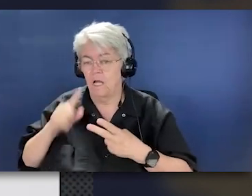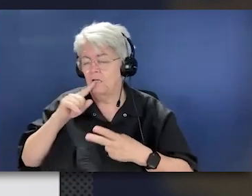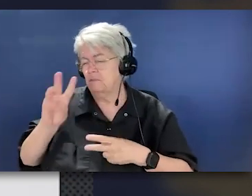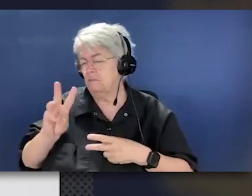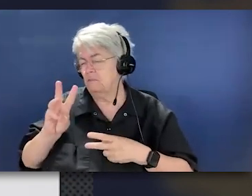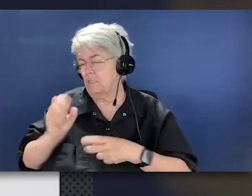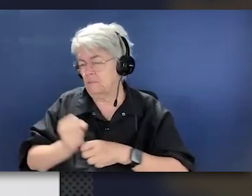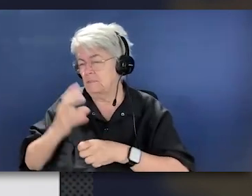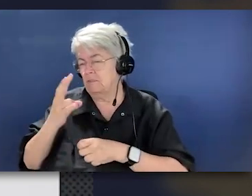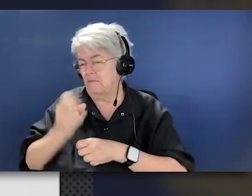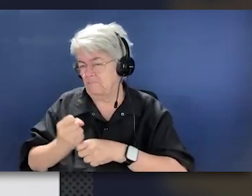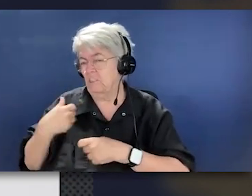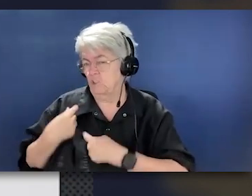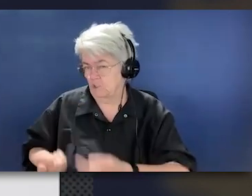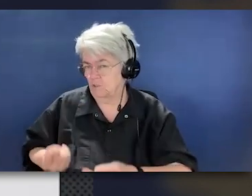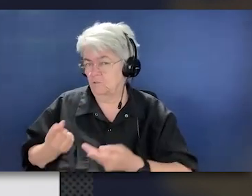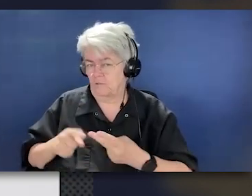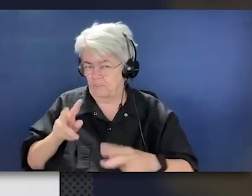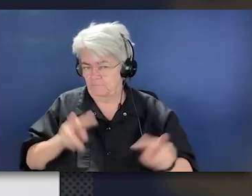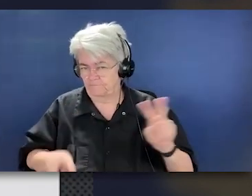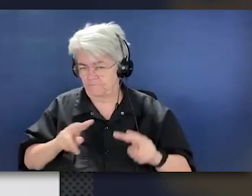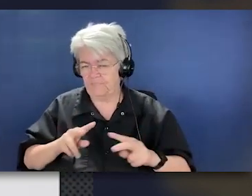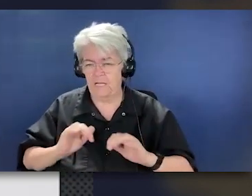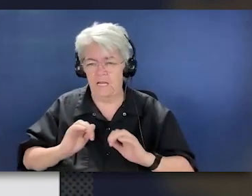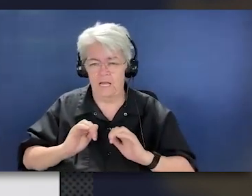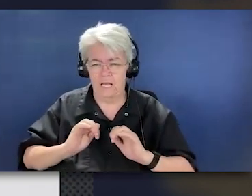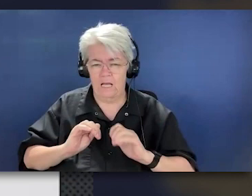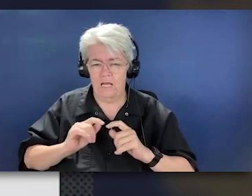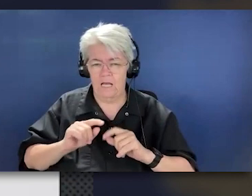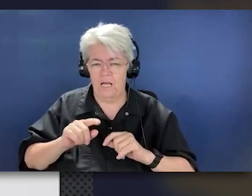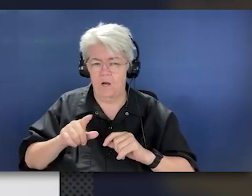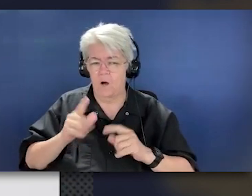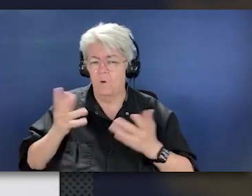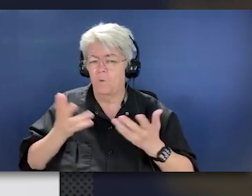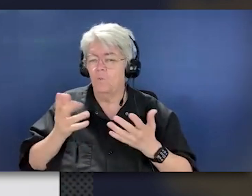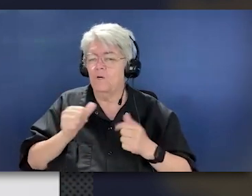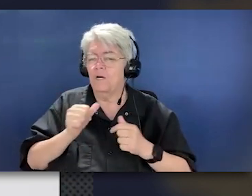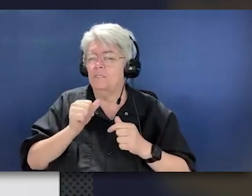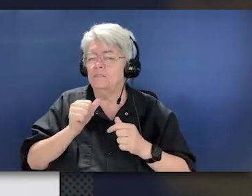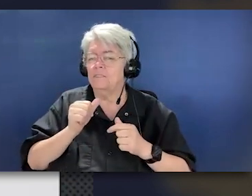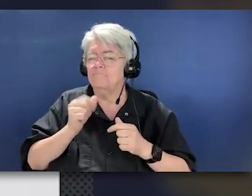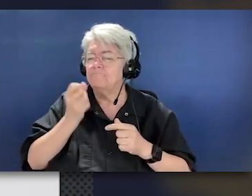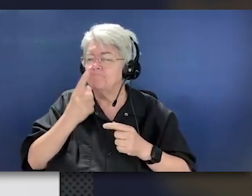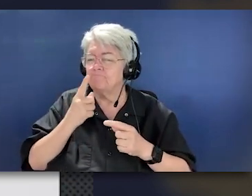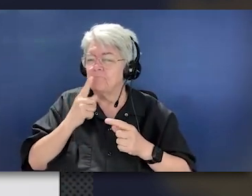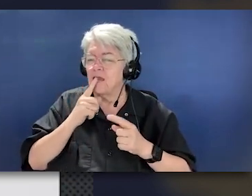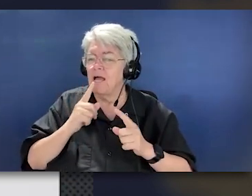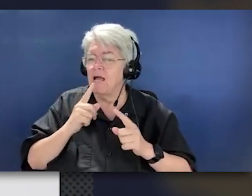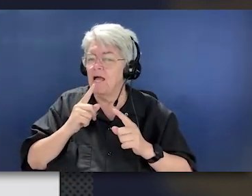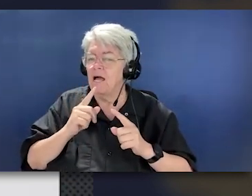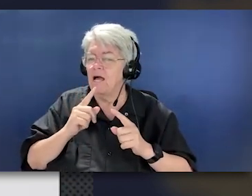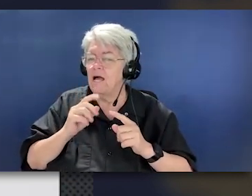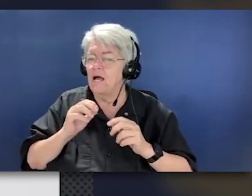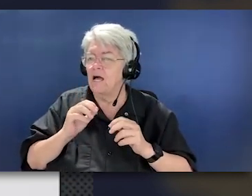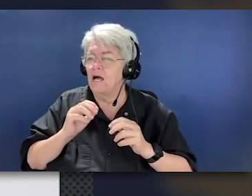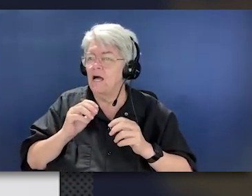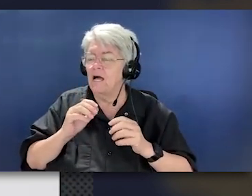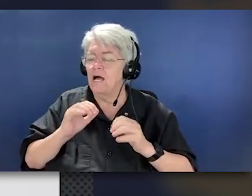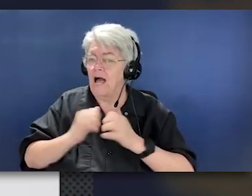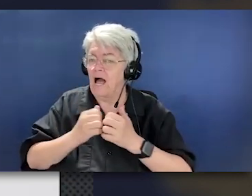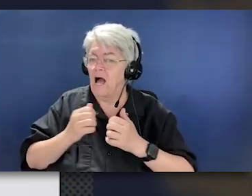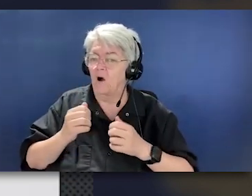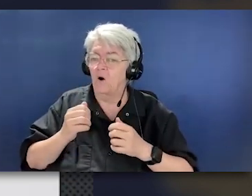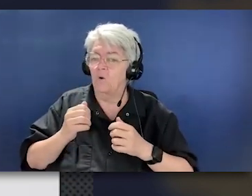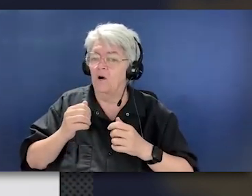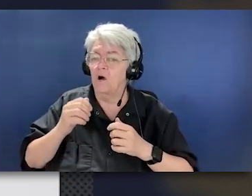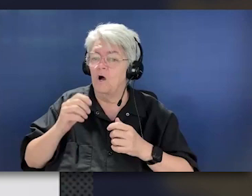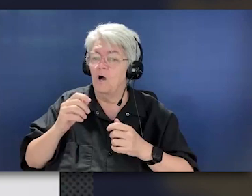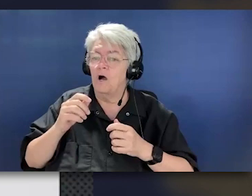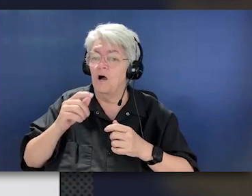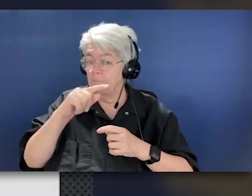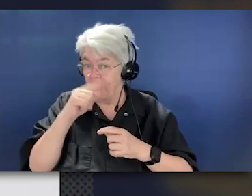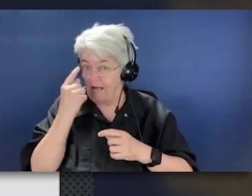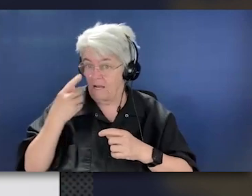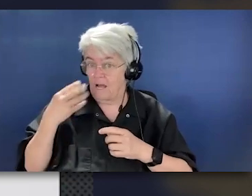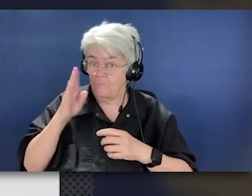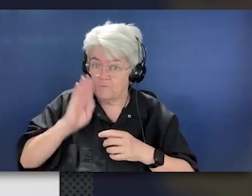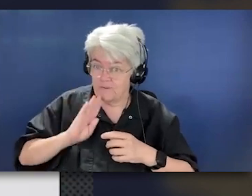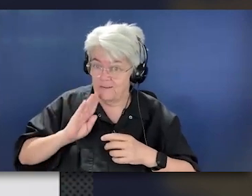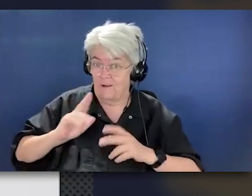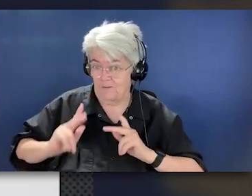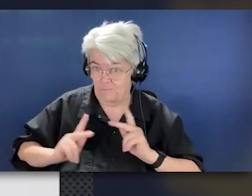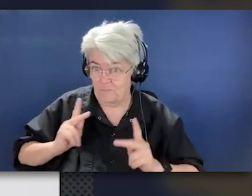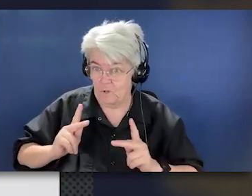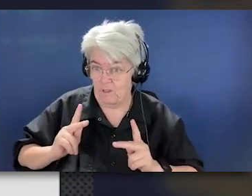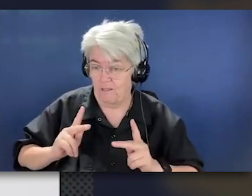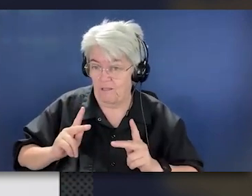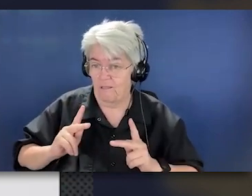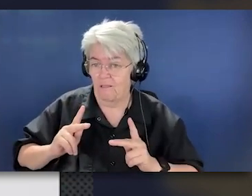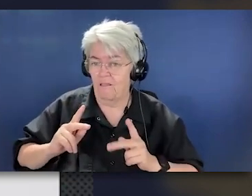on the inequitable and differential ways that racialized people have machines and machine